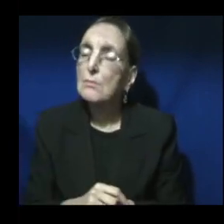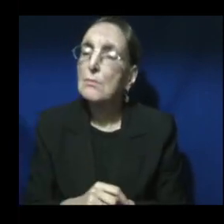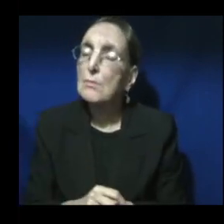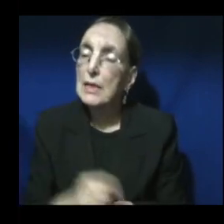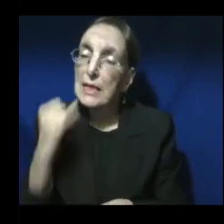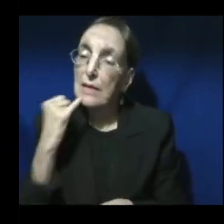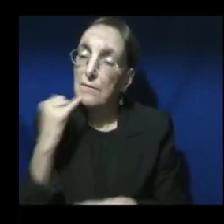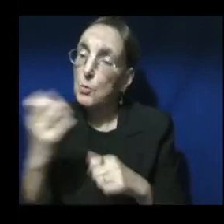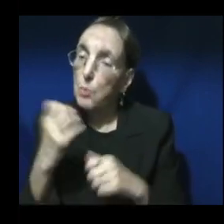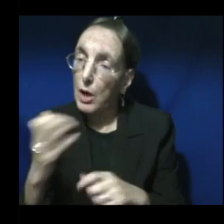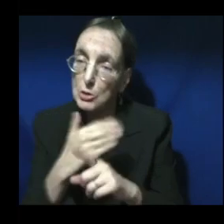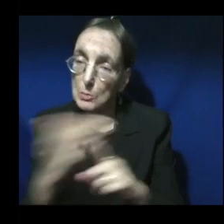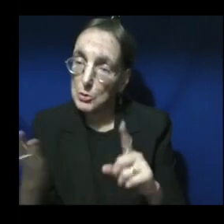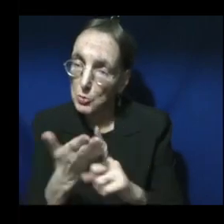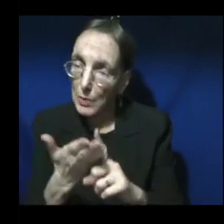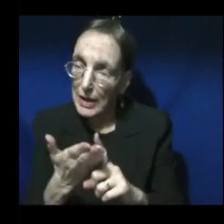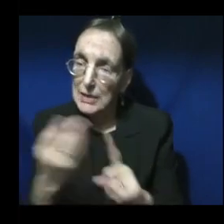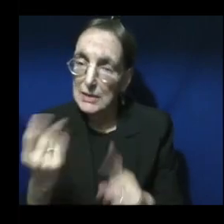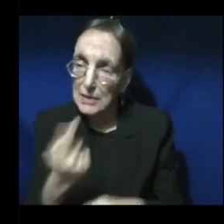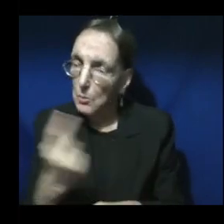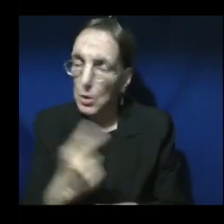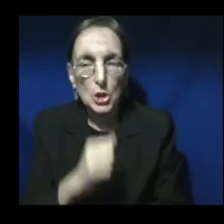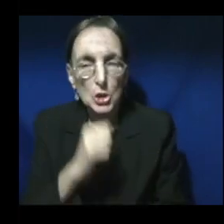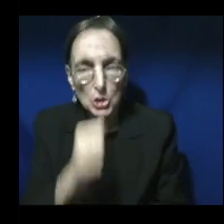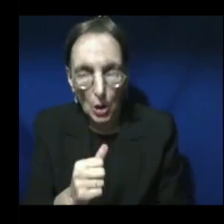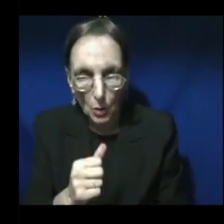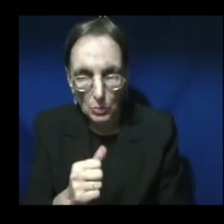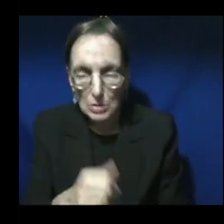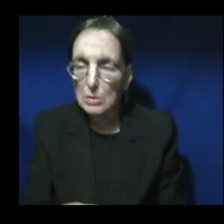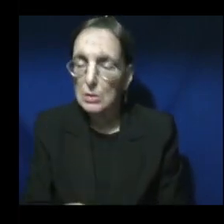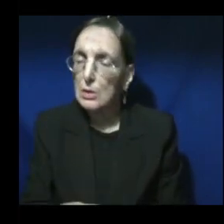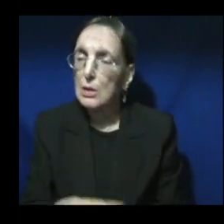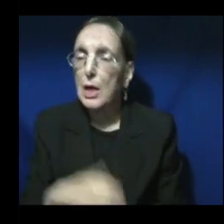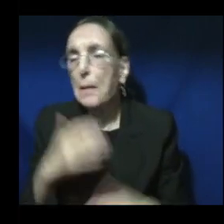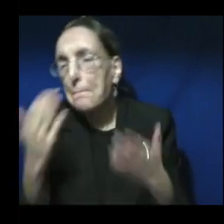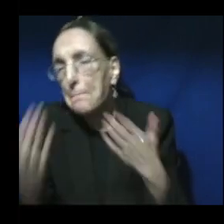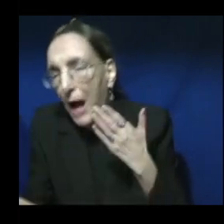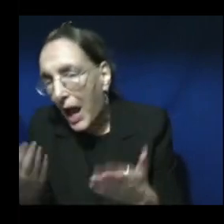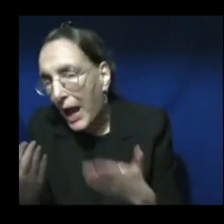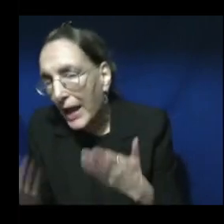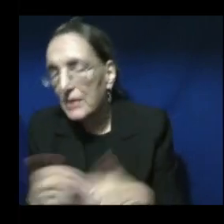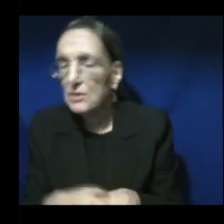don’t undermine your own impact by using words like might or could or maybe or I think.